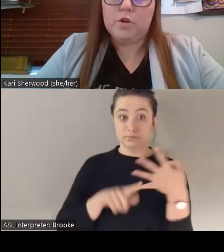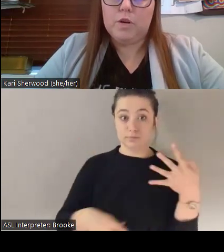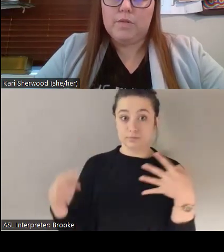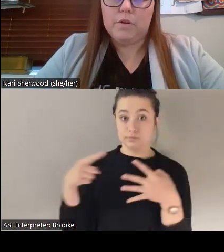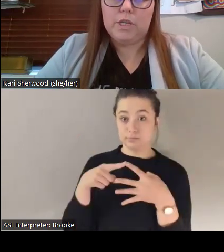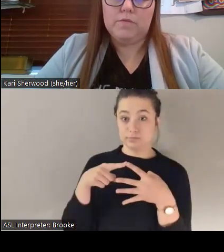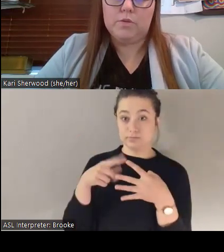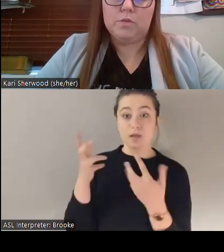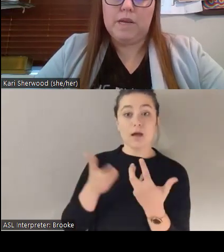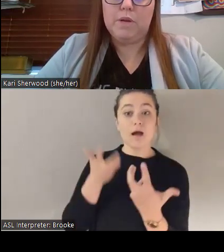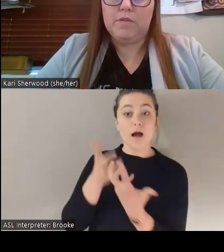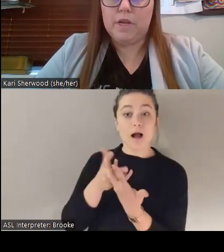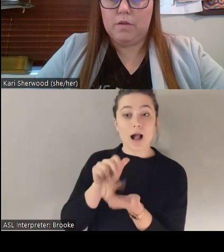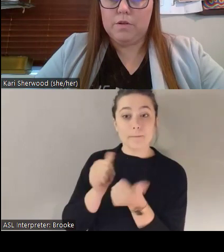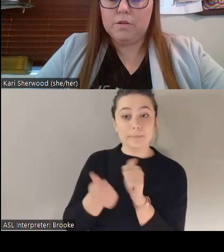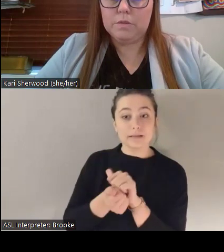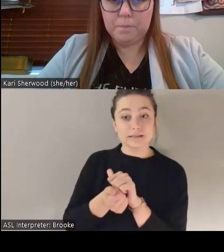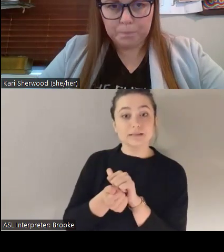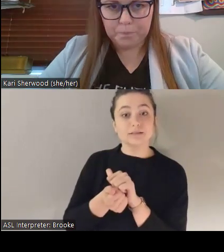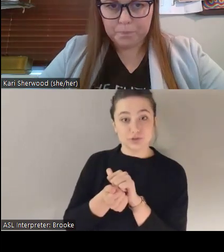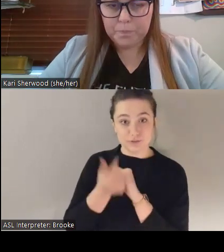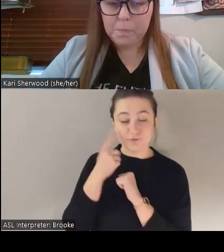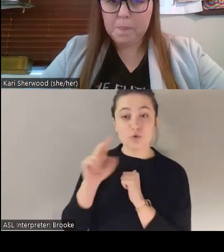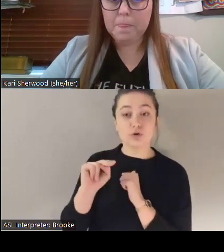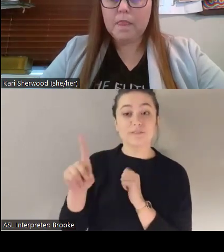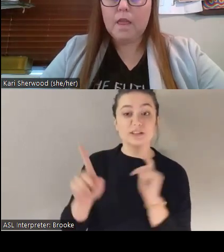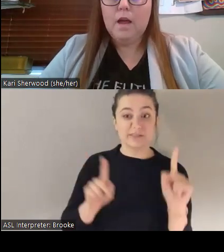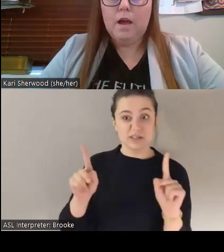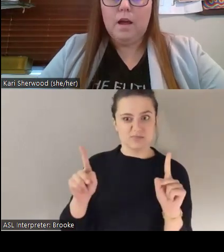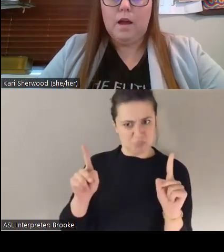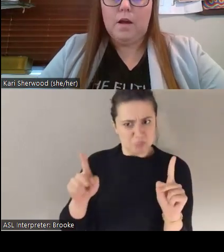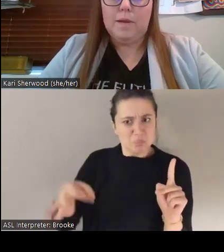neurodivergent individuals may benefit others. An